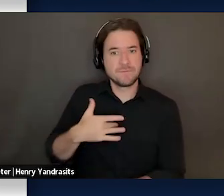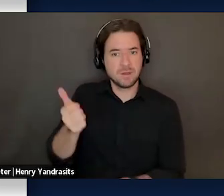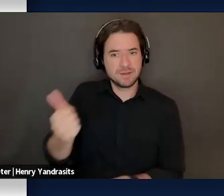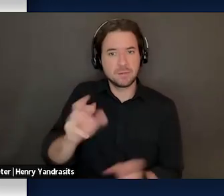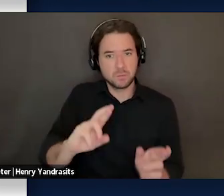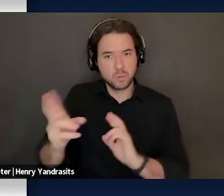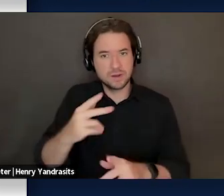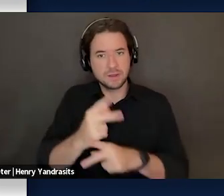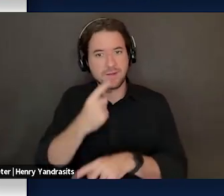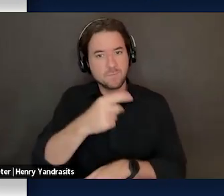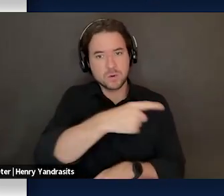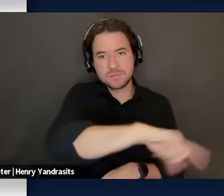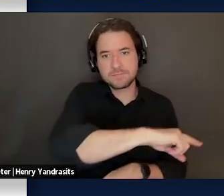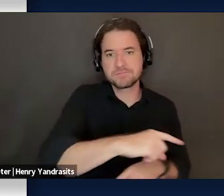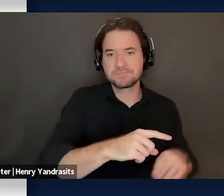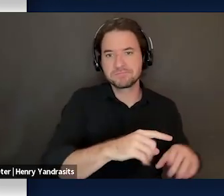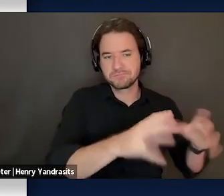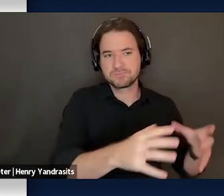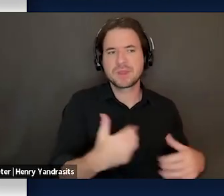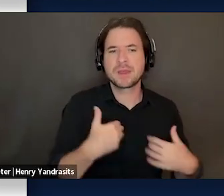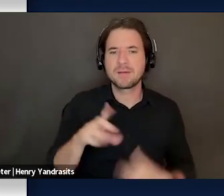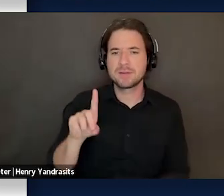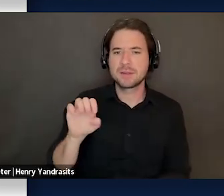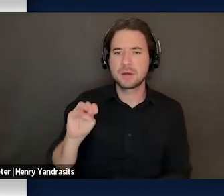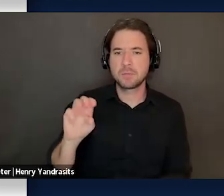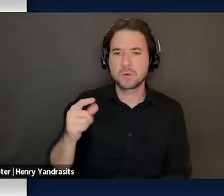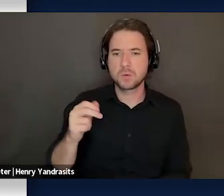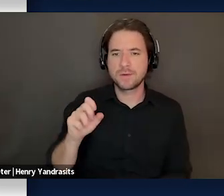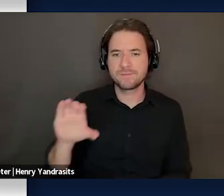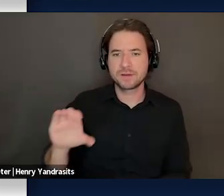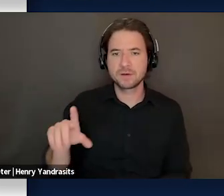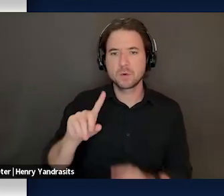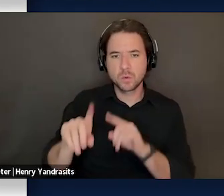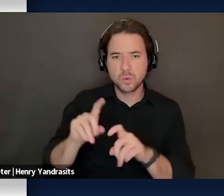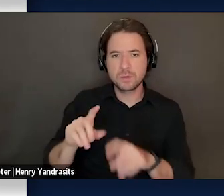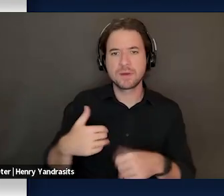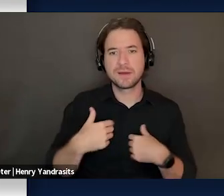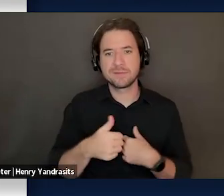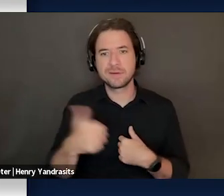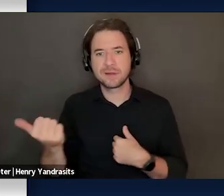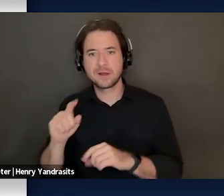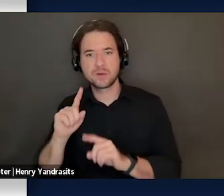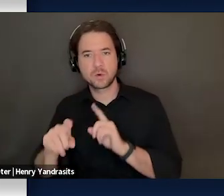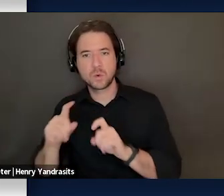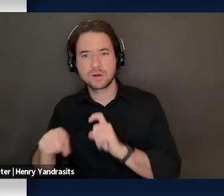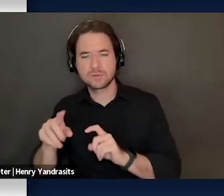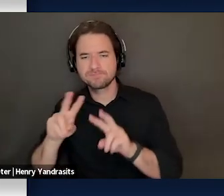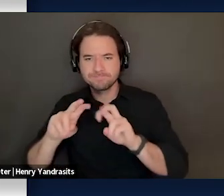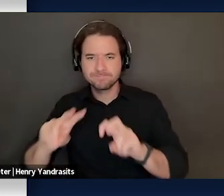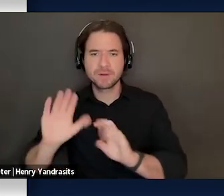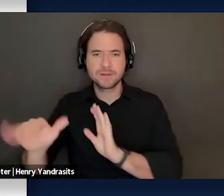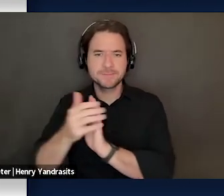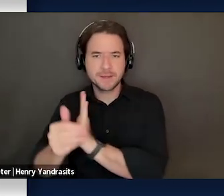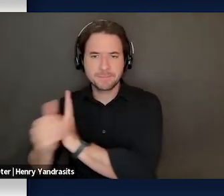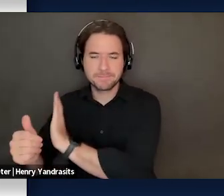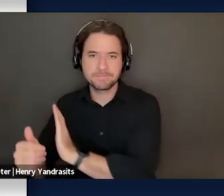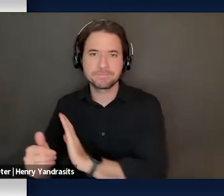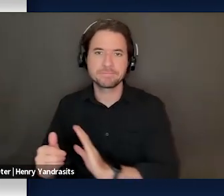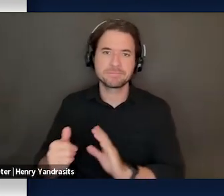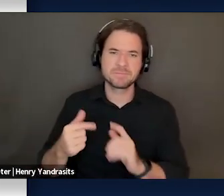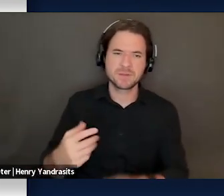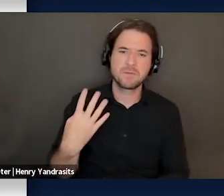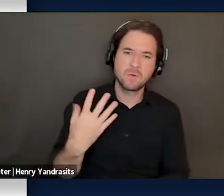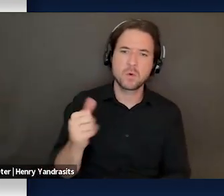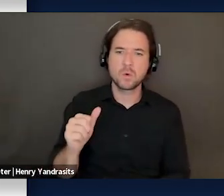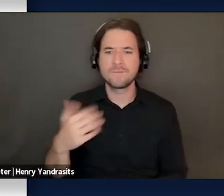These were questions… we had some demographic questions, but we also had others that really assessed these competencies, and they were using 4- or 5-point microscales.